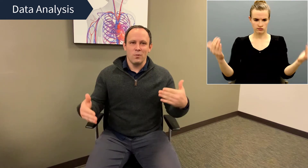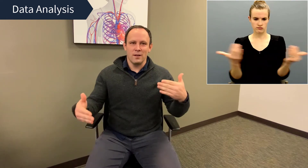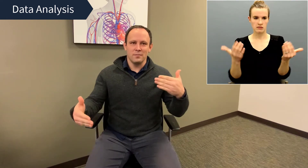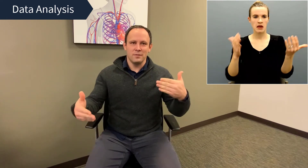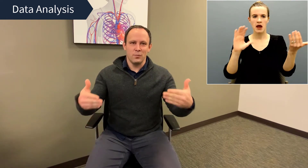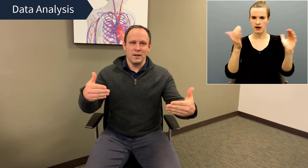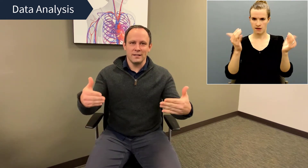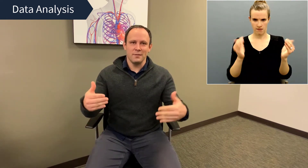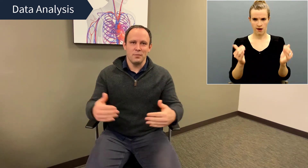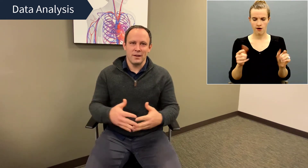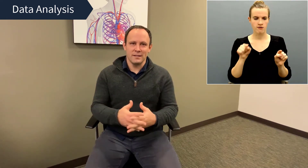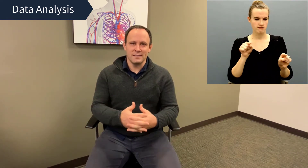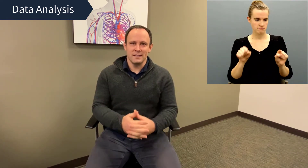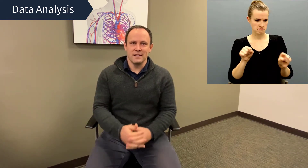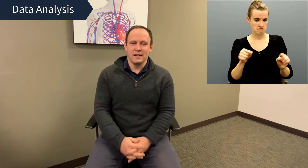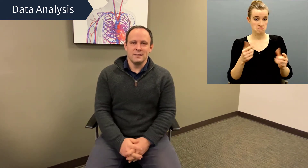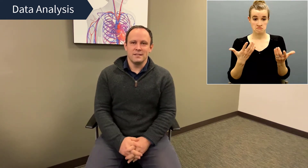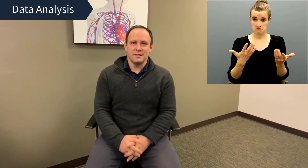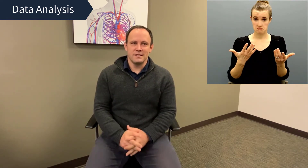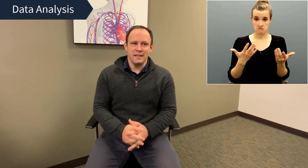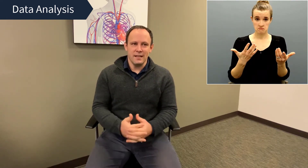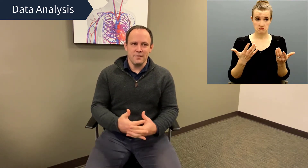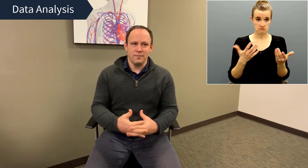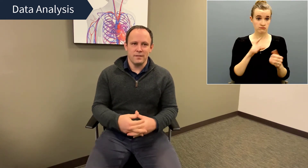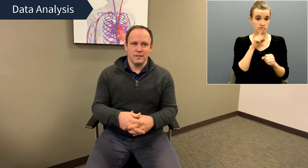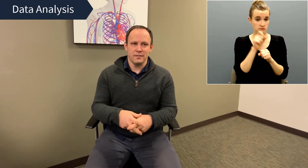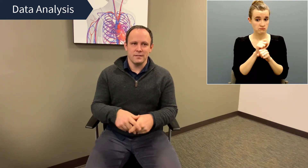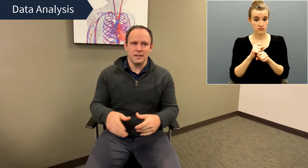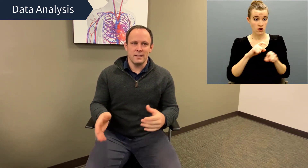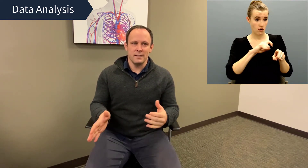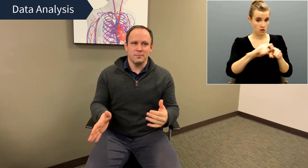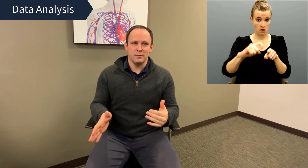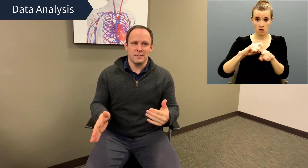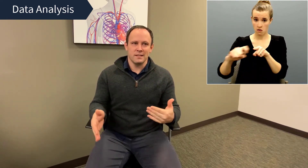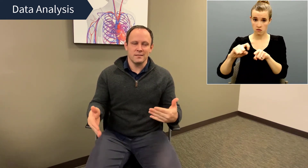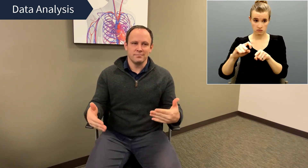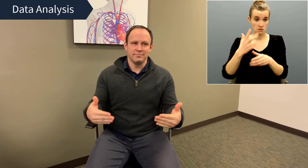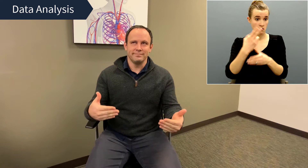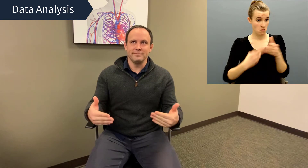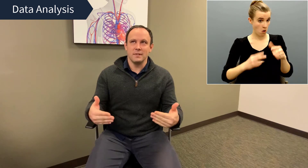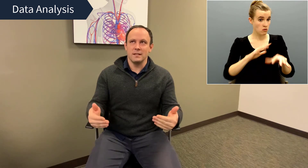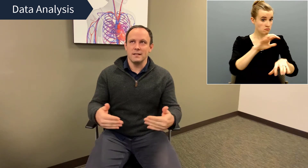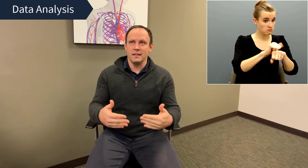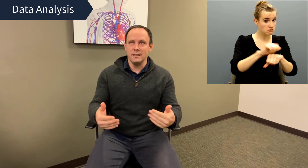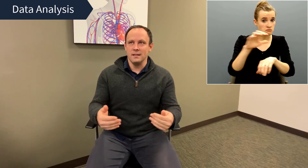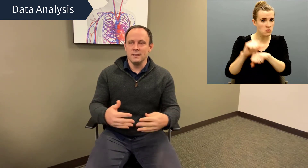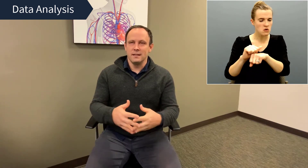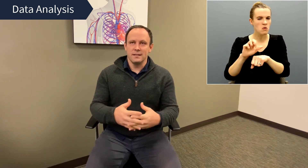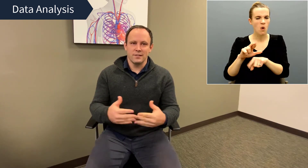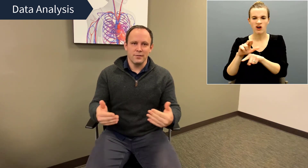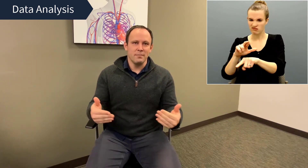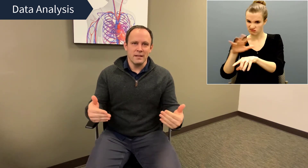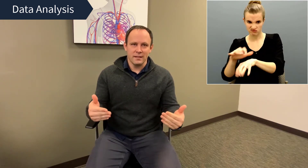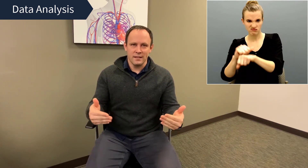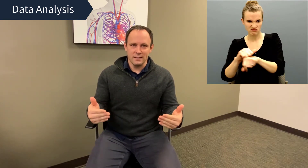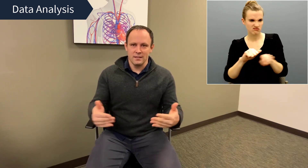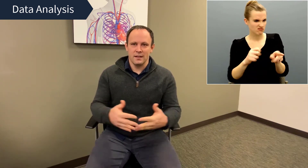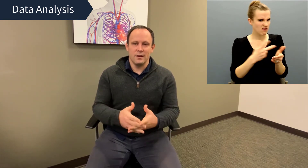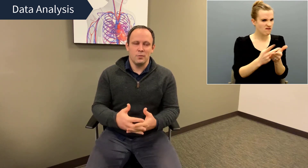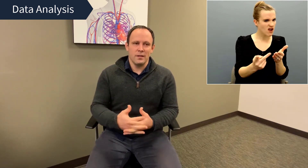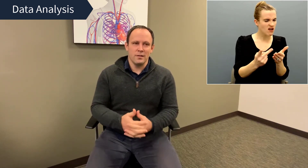one-to-one comparison, just to see if there was any disagreement in whether or